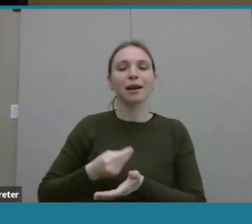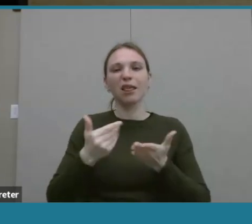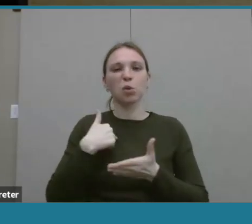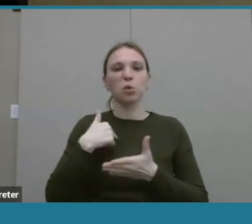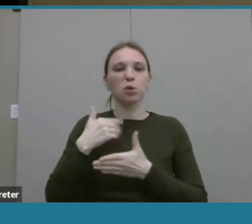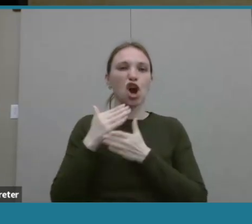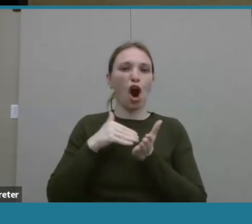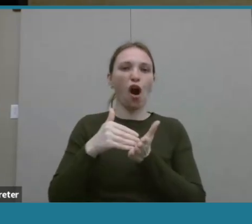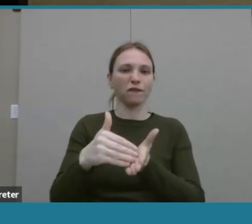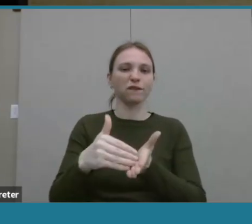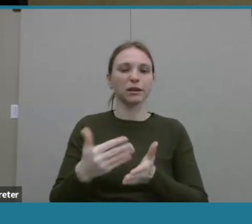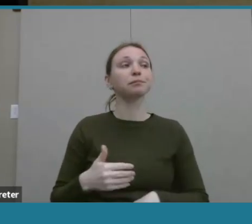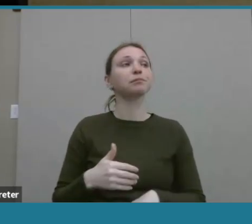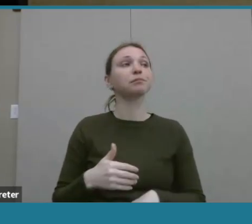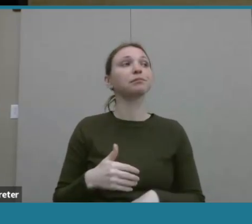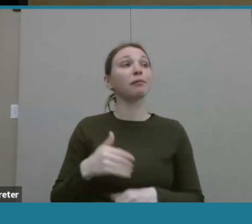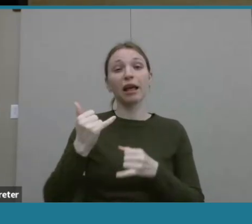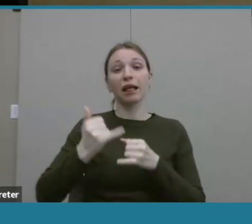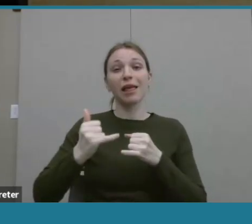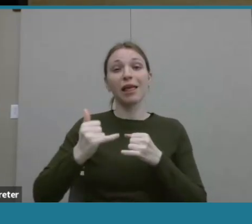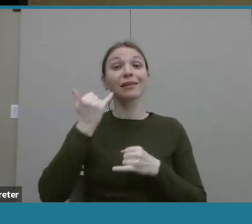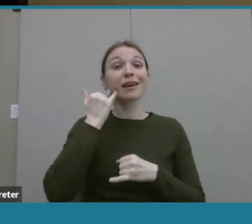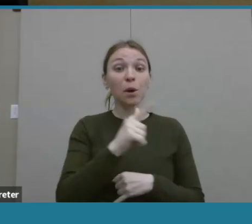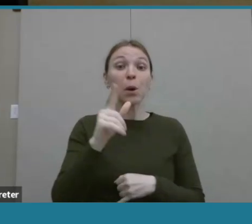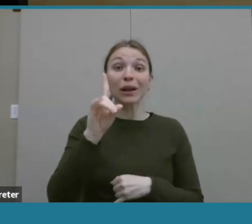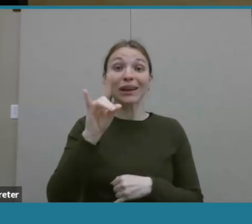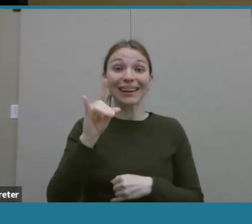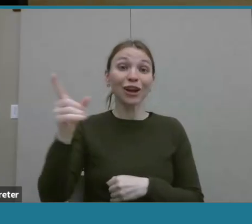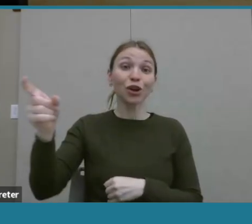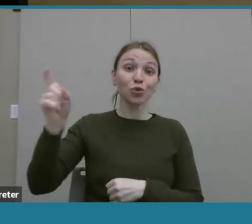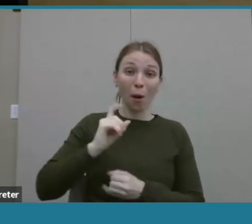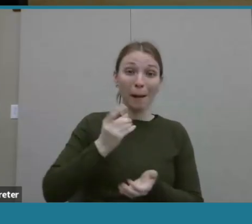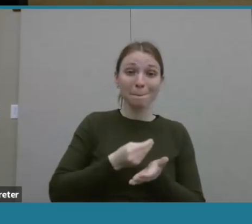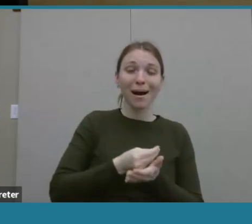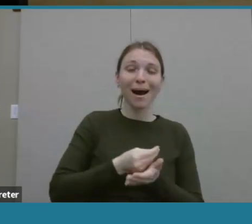And then lastly, again, if you did donate to us today, thank you so much.